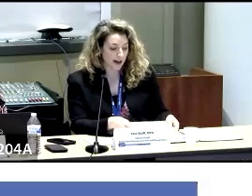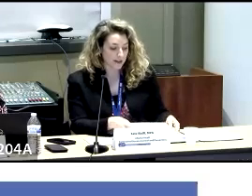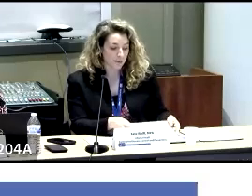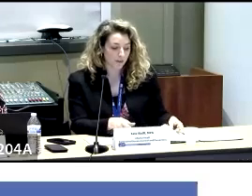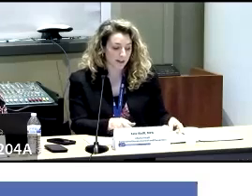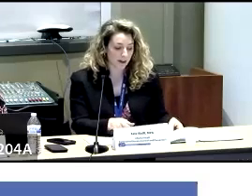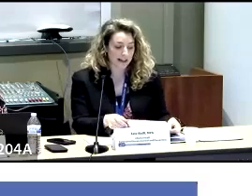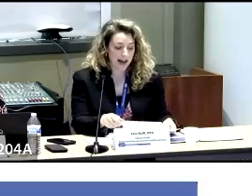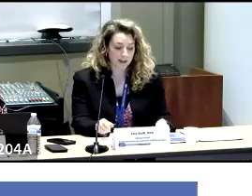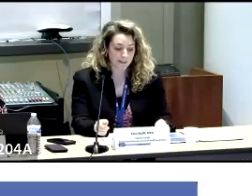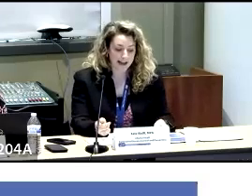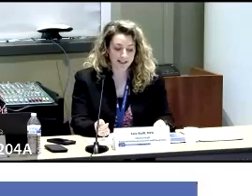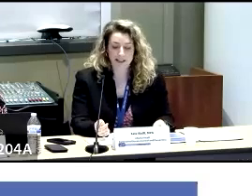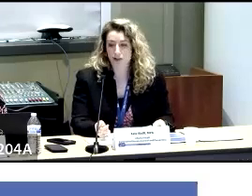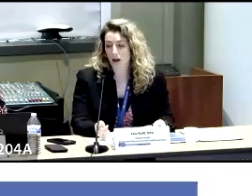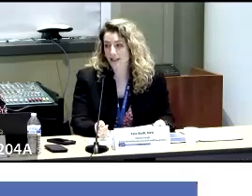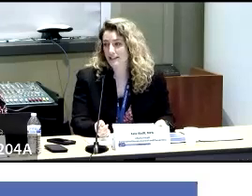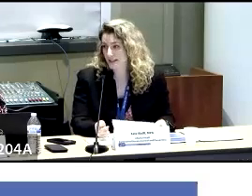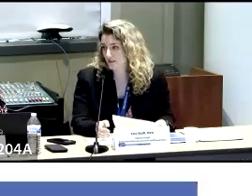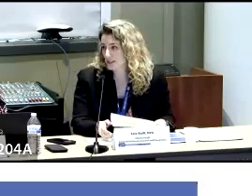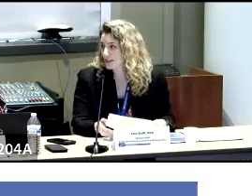around improving our lab capacity, quality, and safety.